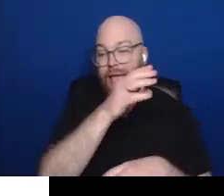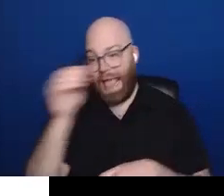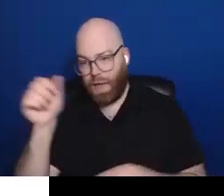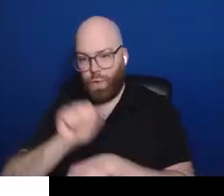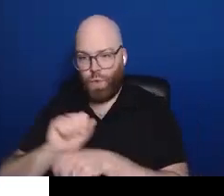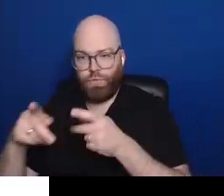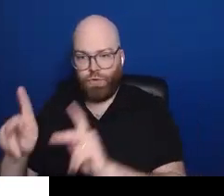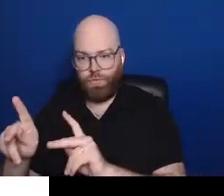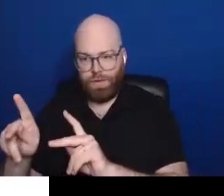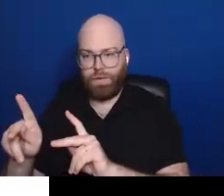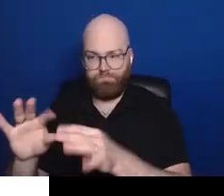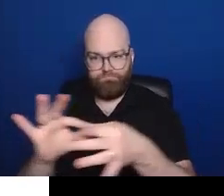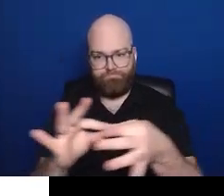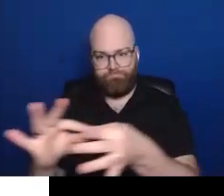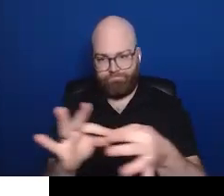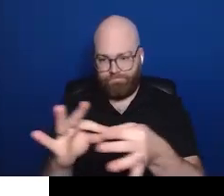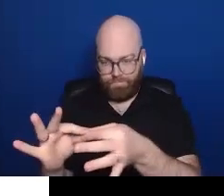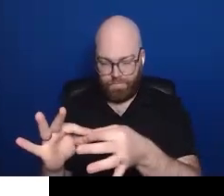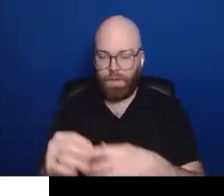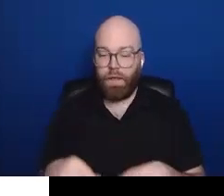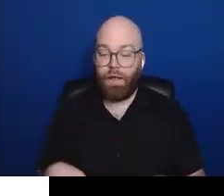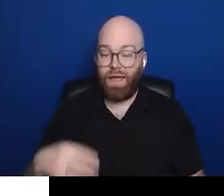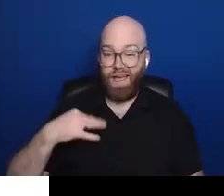The application fees right now are about $600.